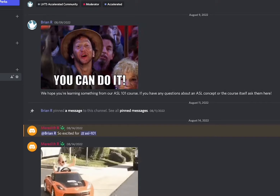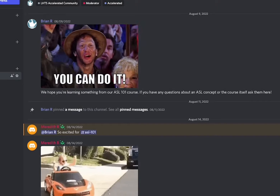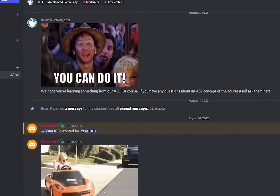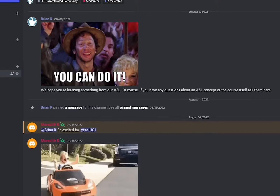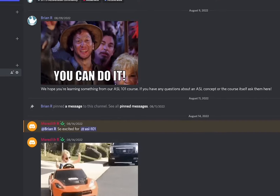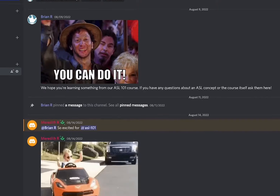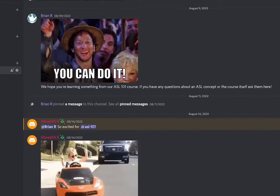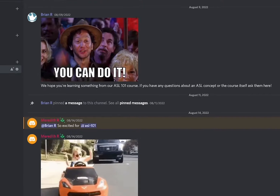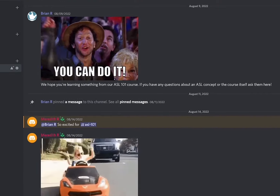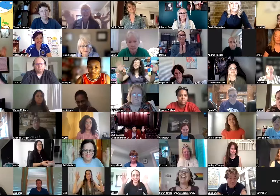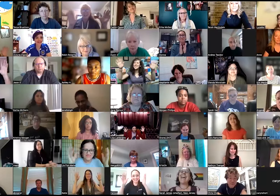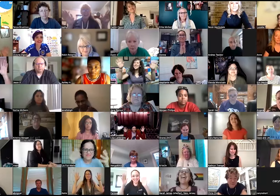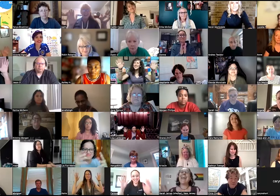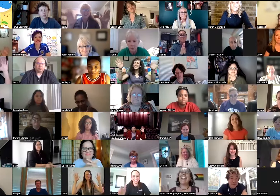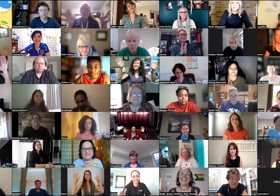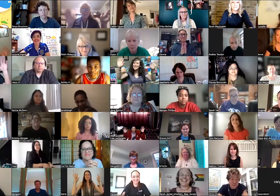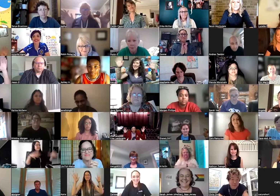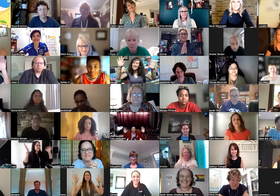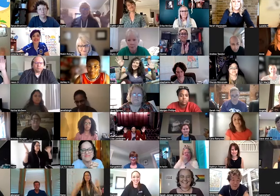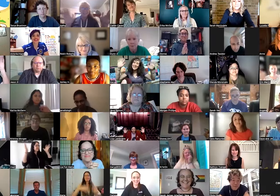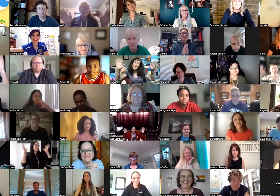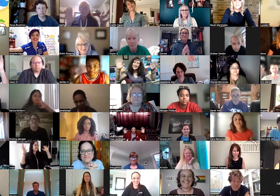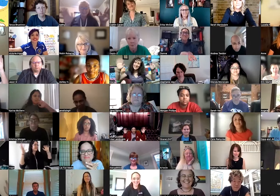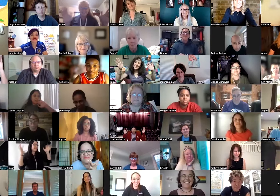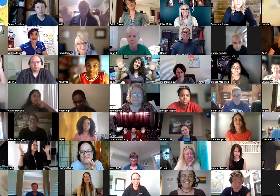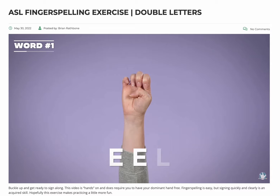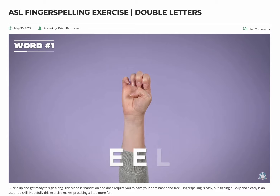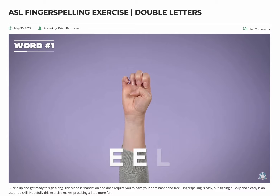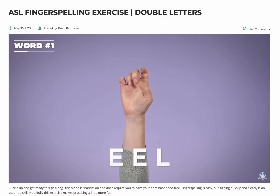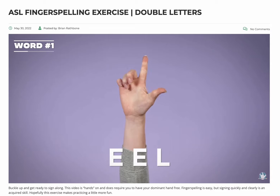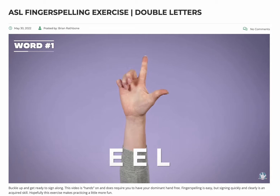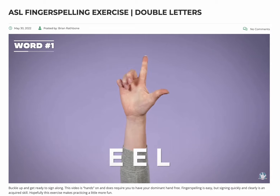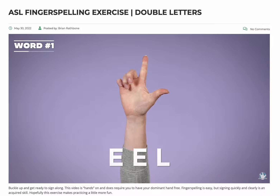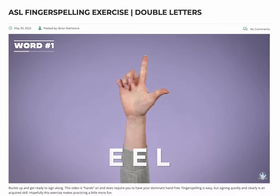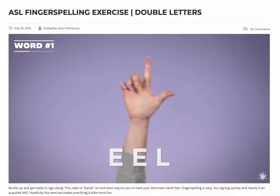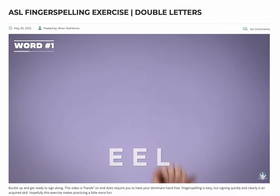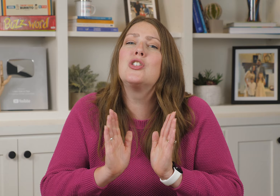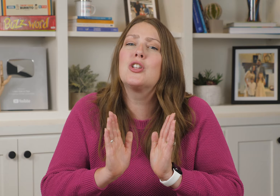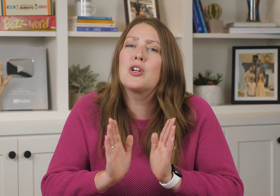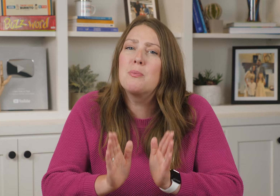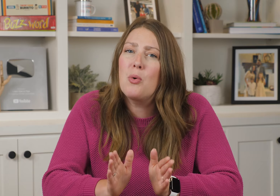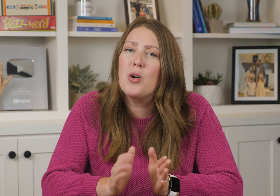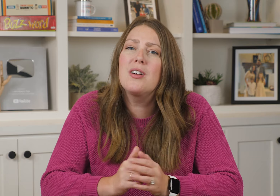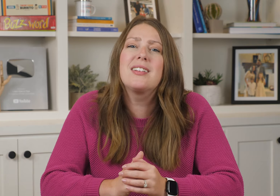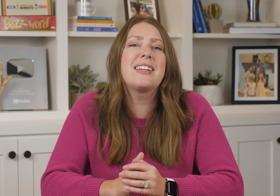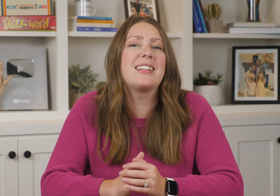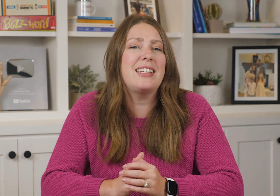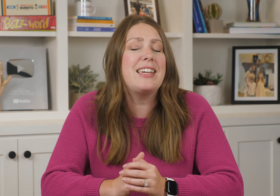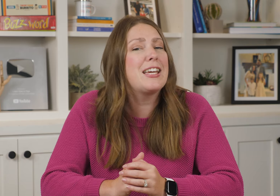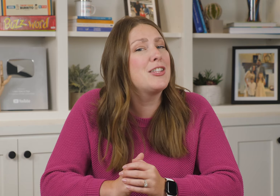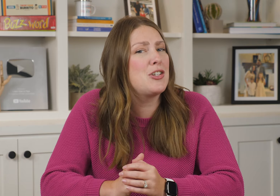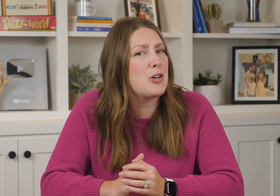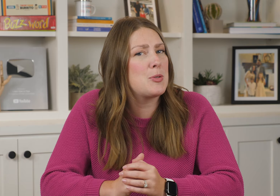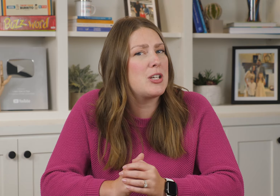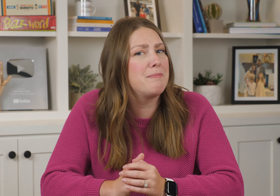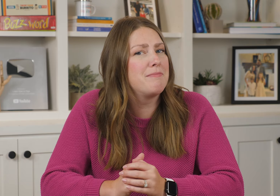all available within one membership and we're constantly adding more to it. To learn more, click the link in the description.